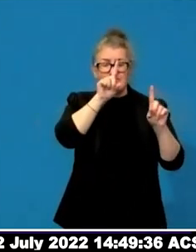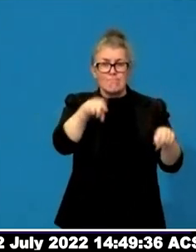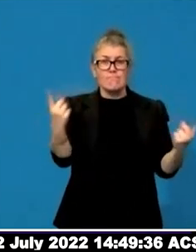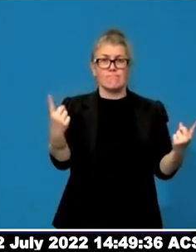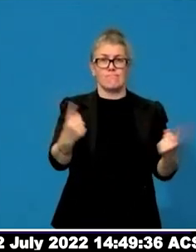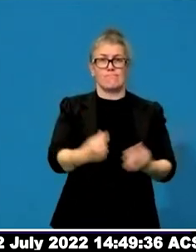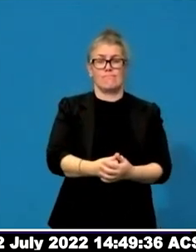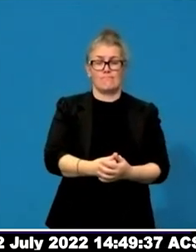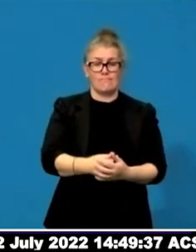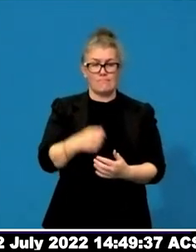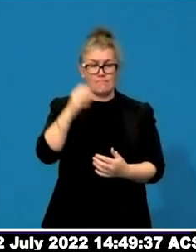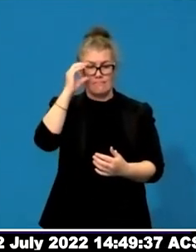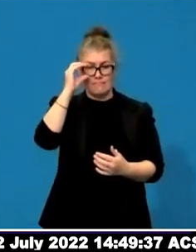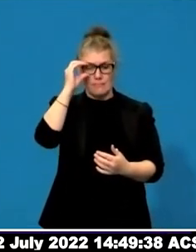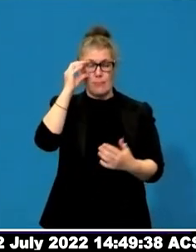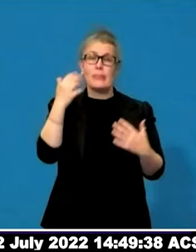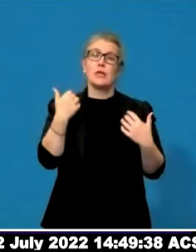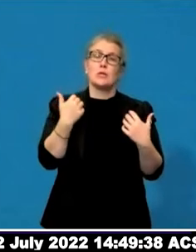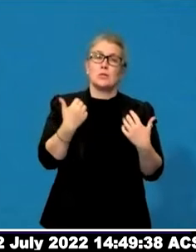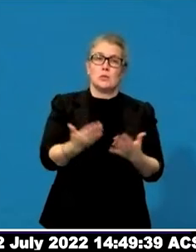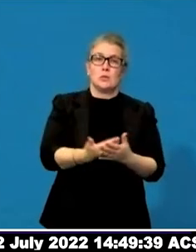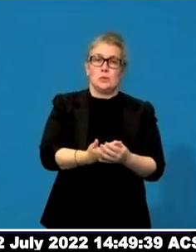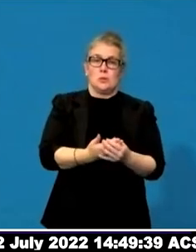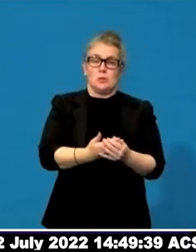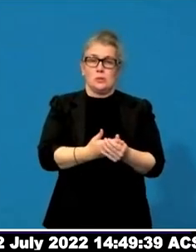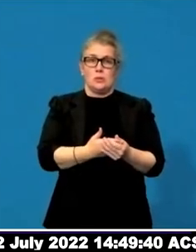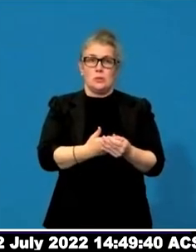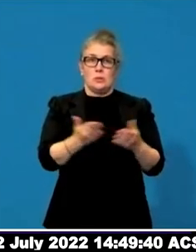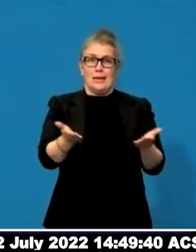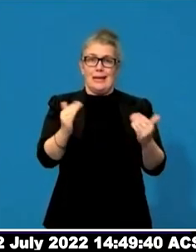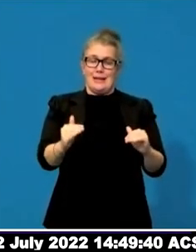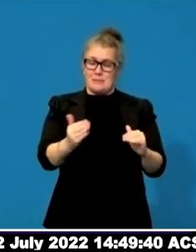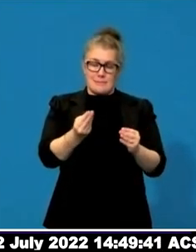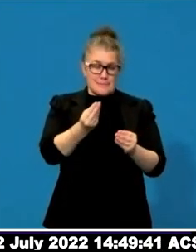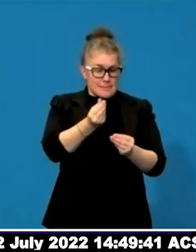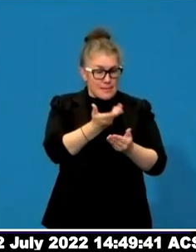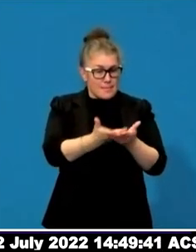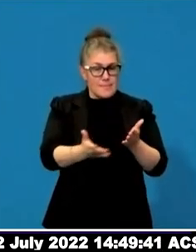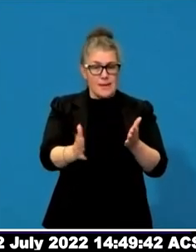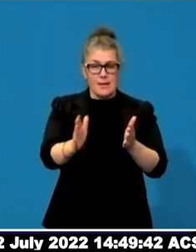And so I then ended up somehow finding a registered provider